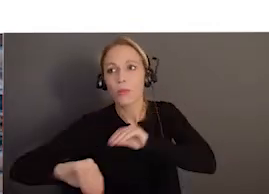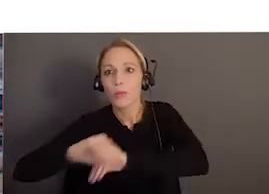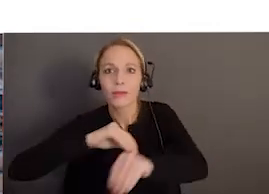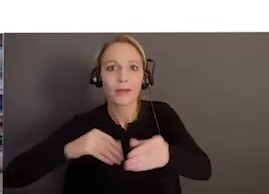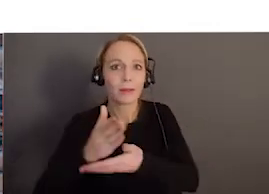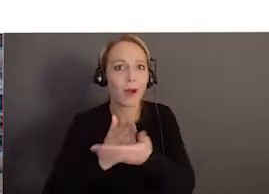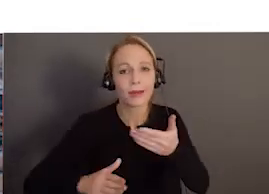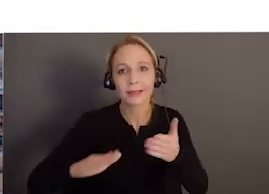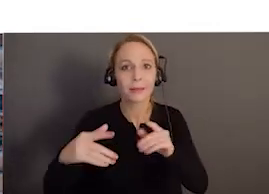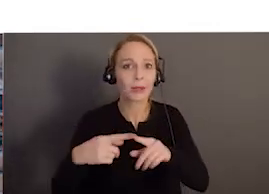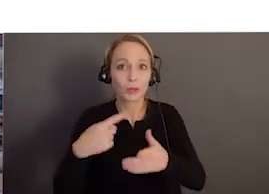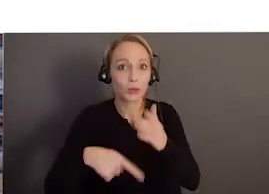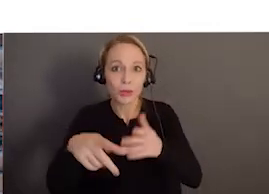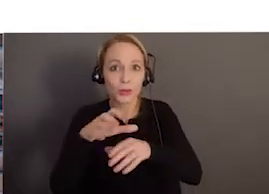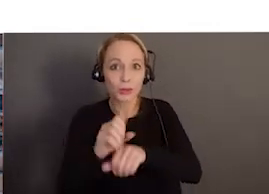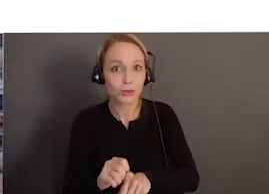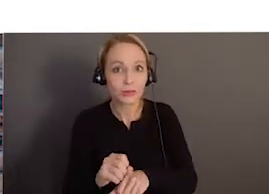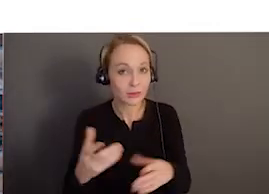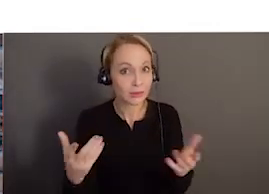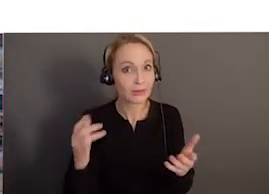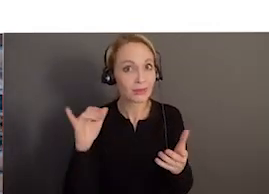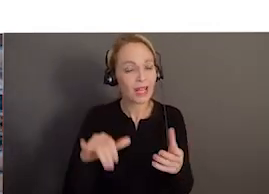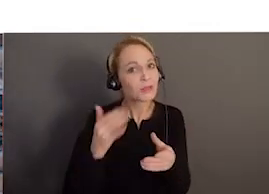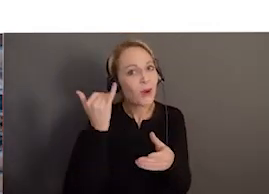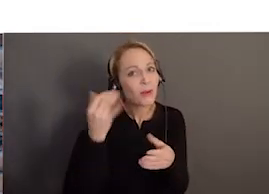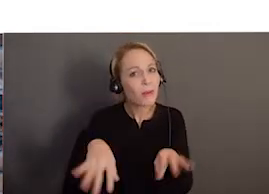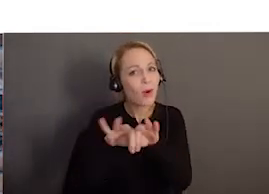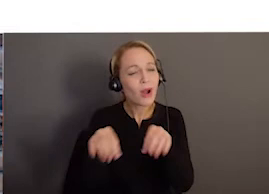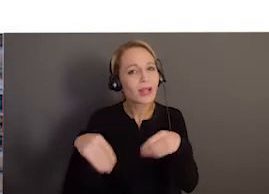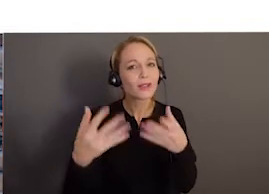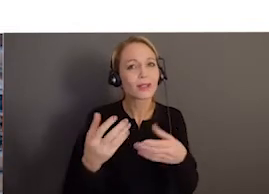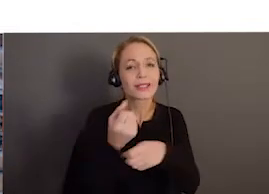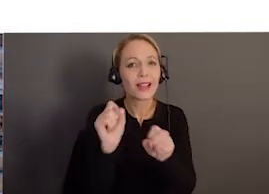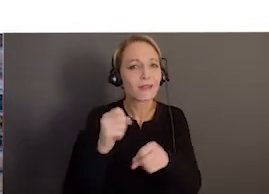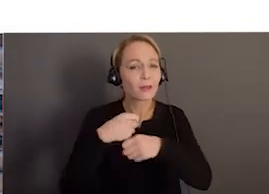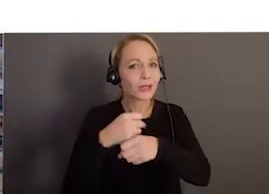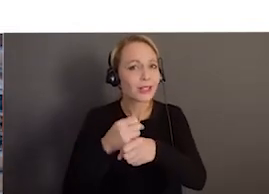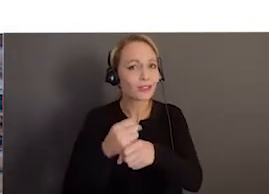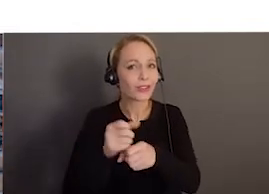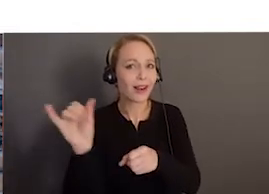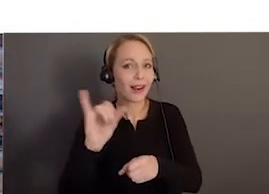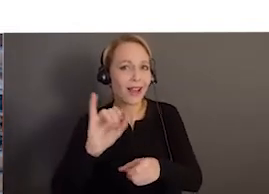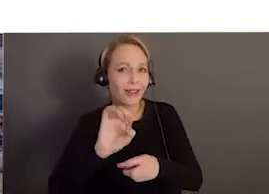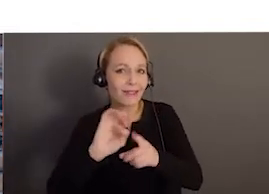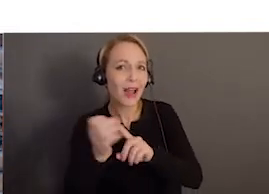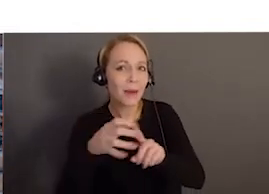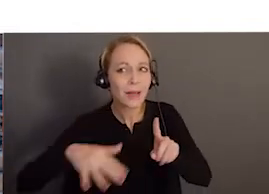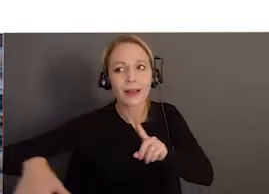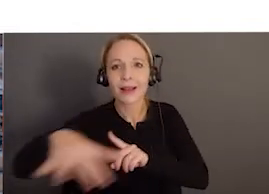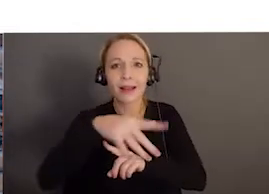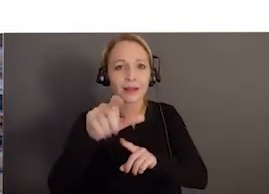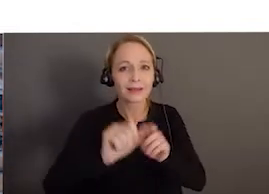WHY SO IMPORTANT TO GIVE YOU A SAFE, PRODUCTION ENVIRONMENT TO DEVELOP AND TEST YOUR WORK.